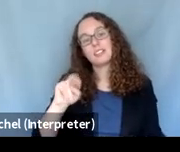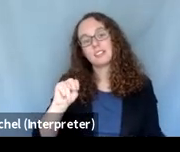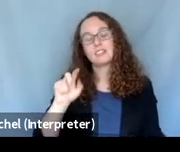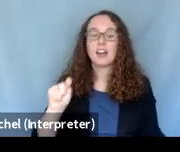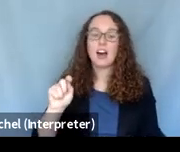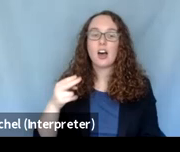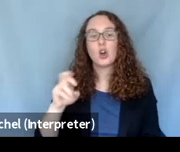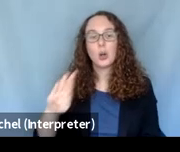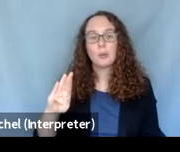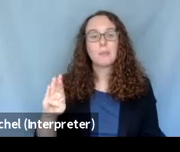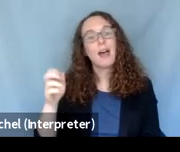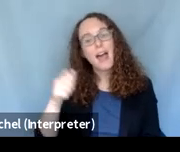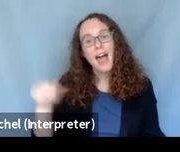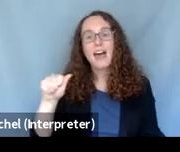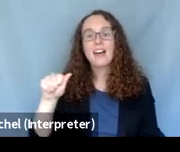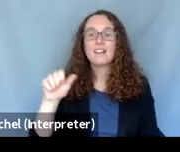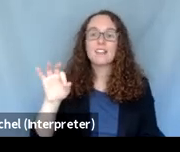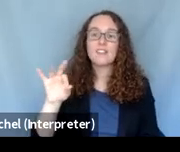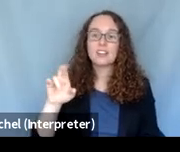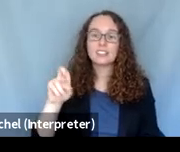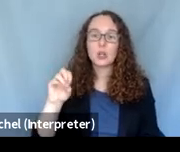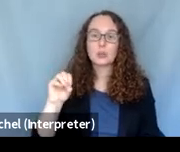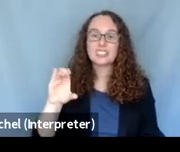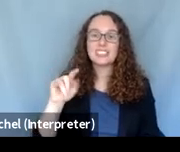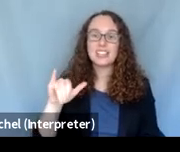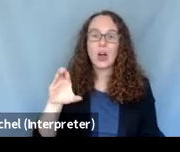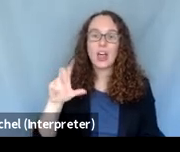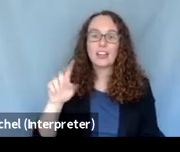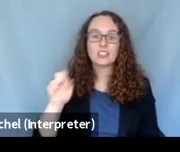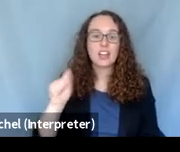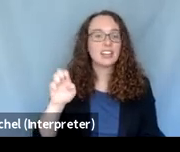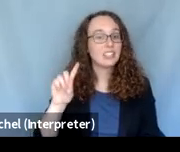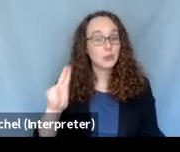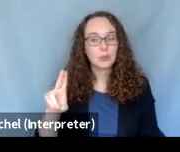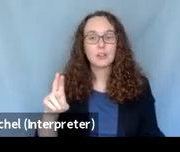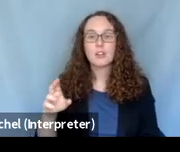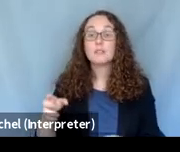Or even though we're working remotely, we do have phones that you can contact